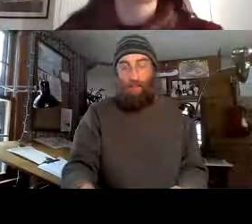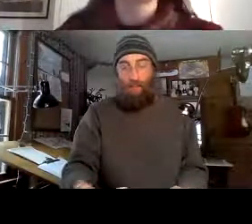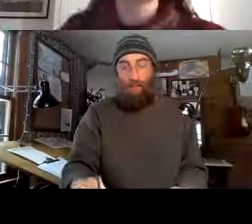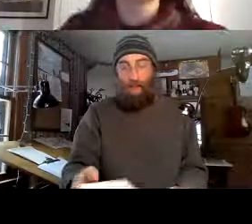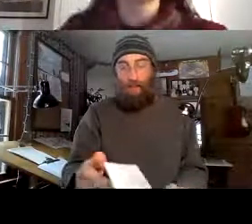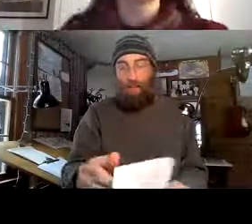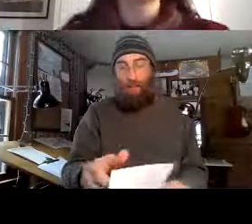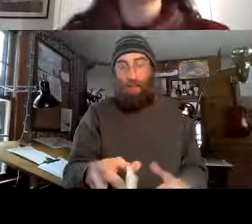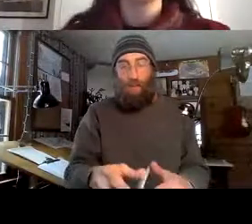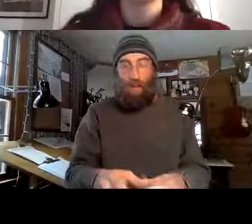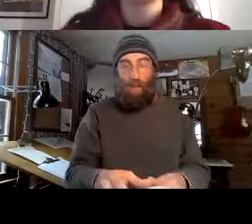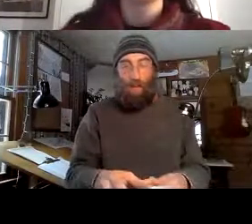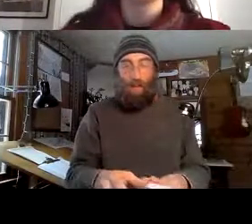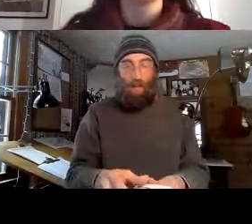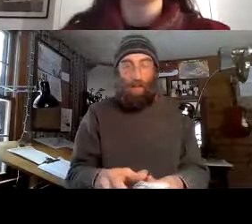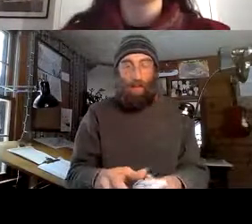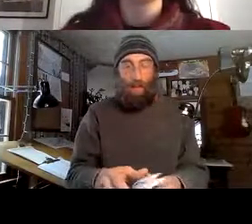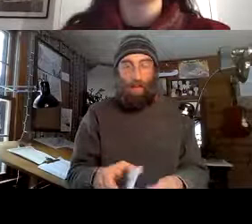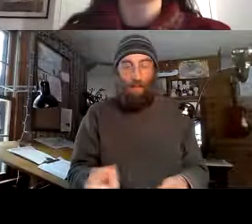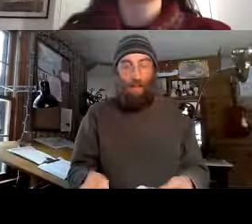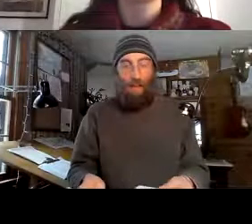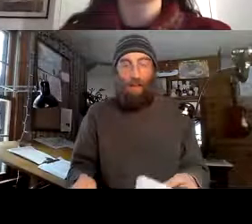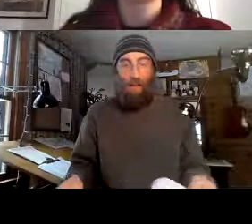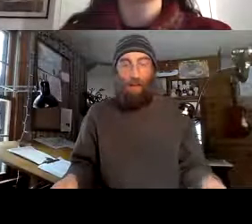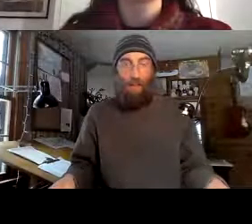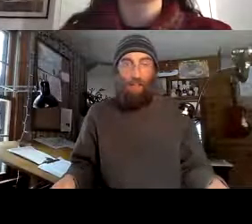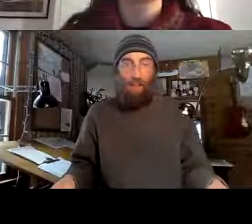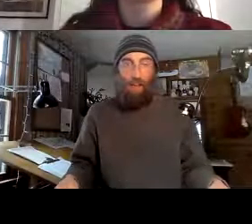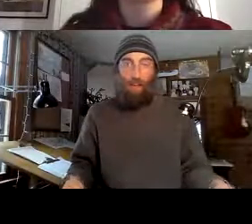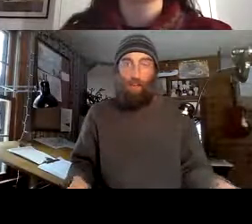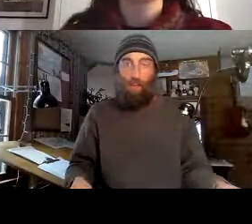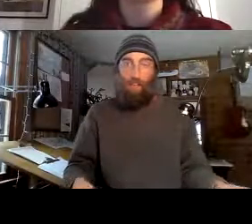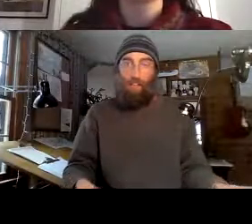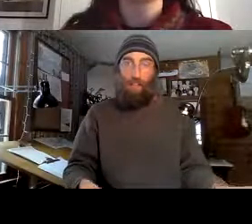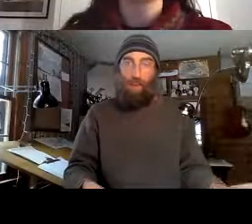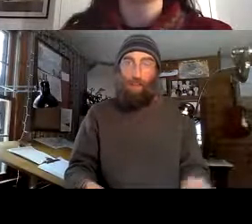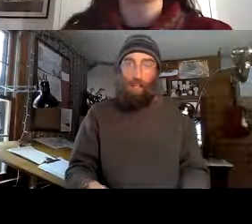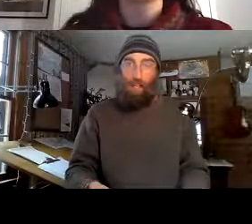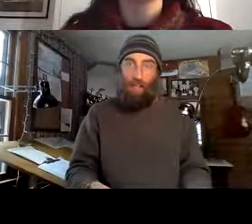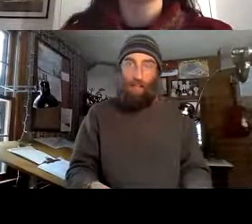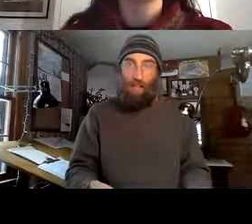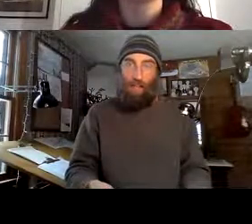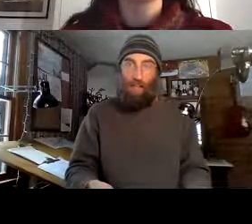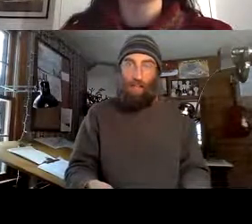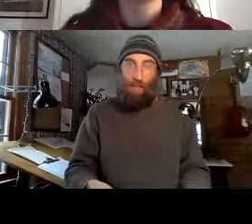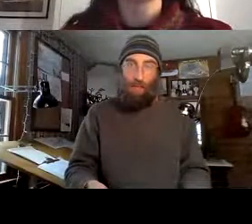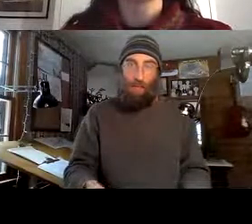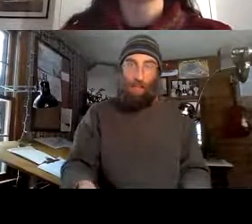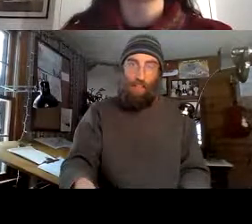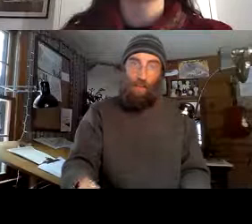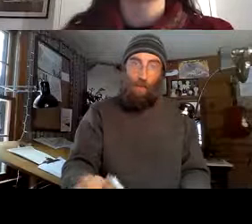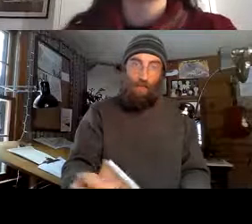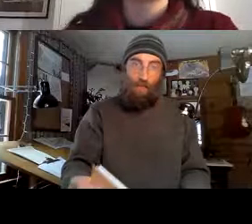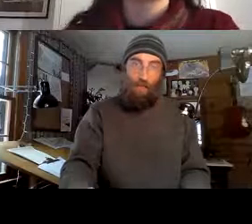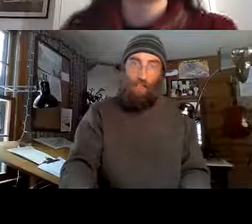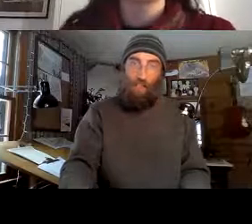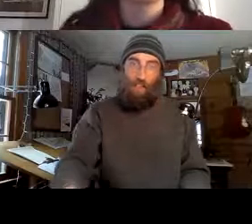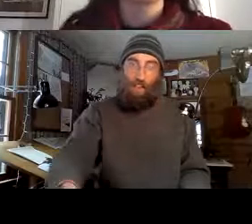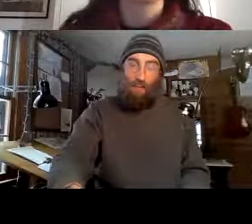and by about 2 am I was was feeling totally, I was feeling totally *crunched*,